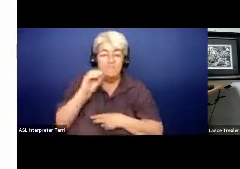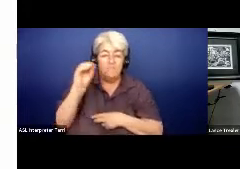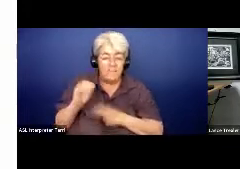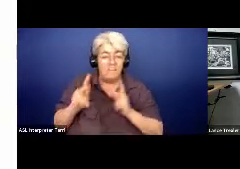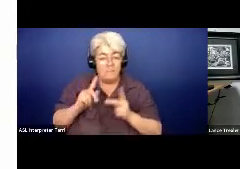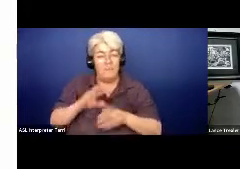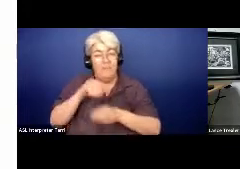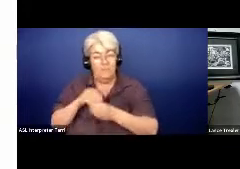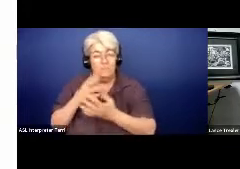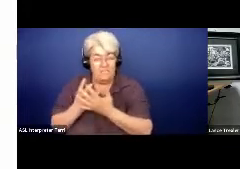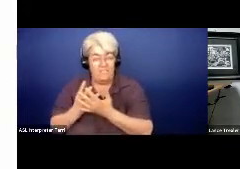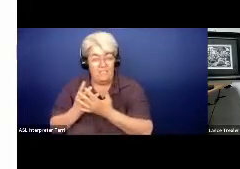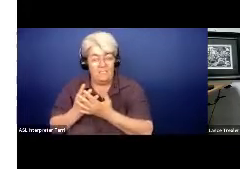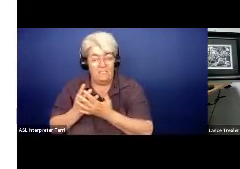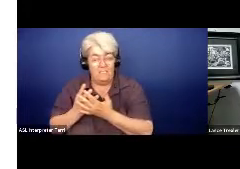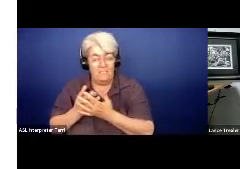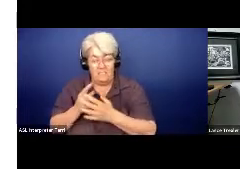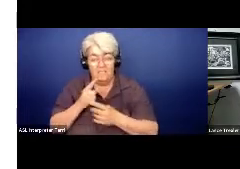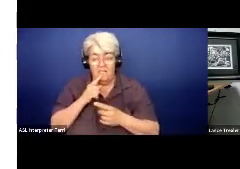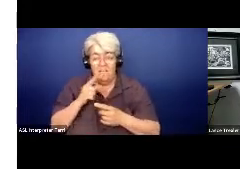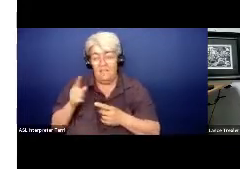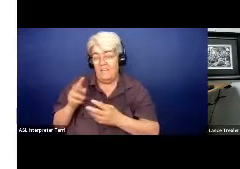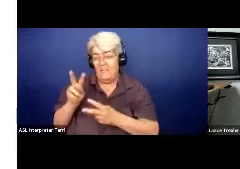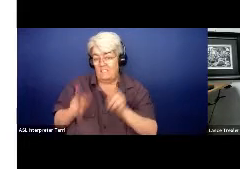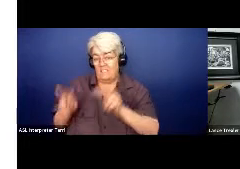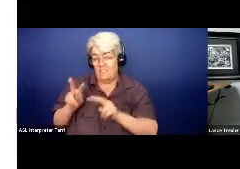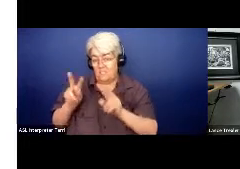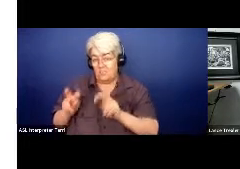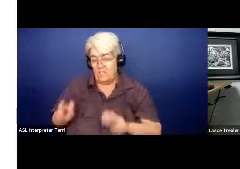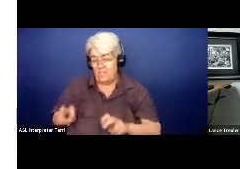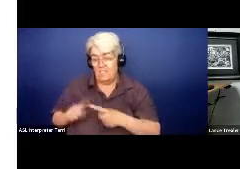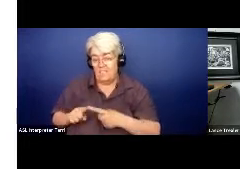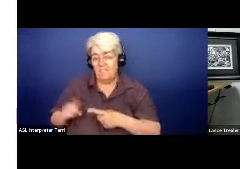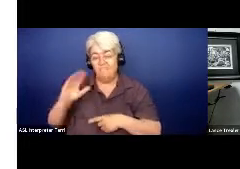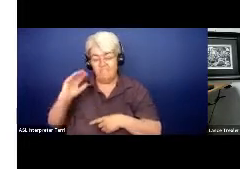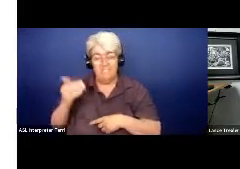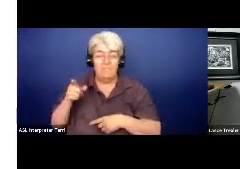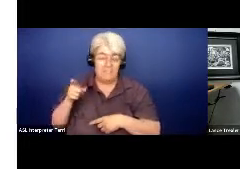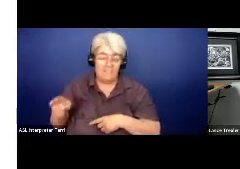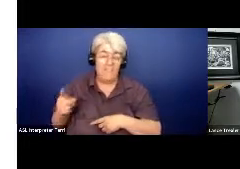in prison rather, will screen positive for history of lifetime exposure to traumatic